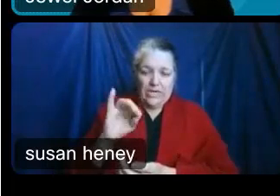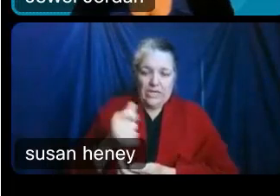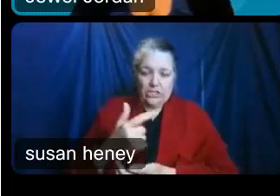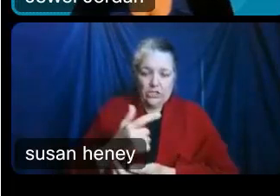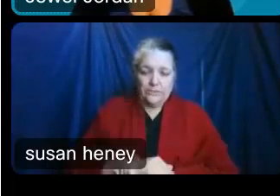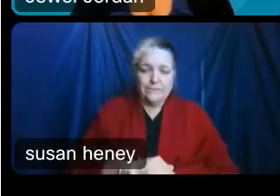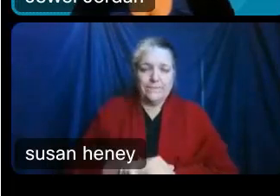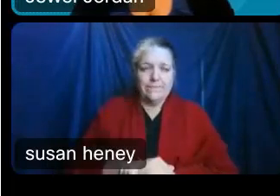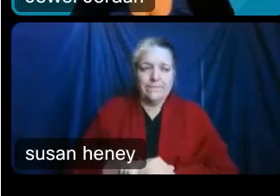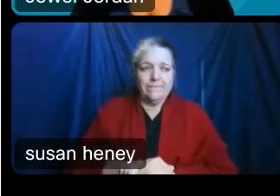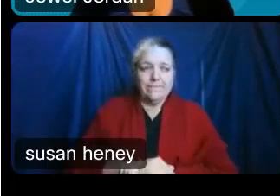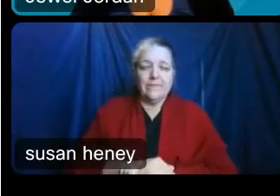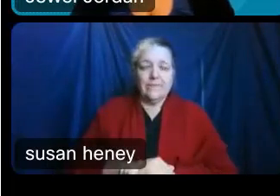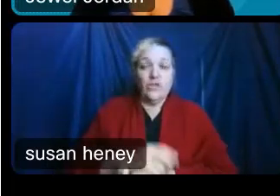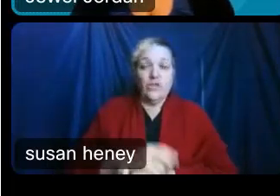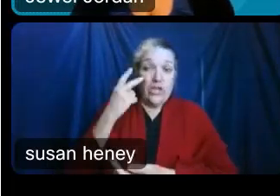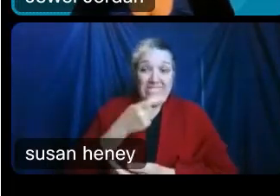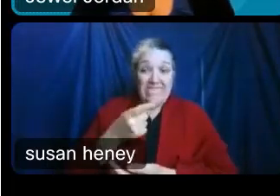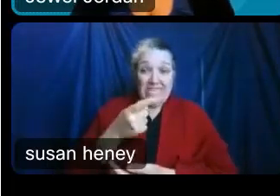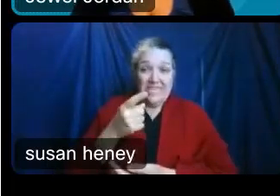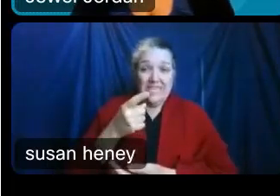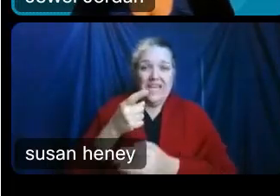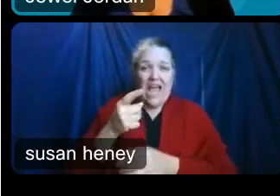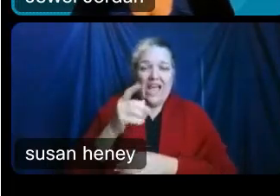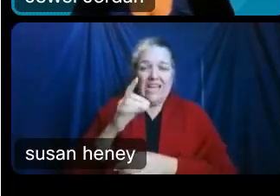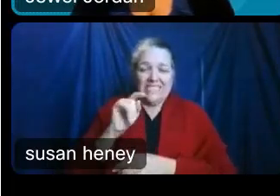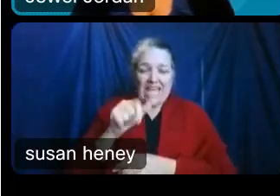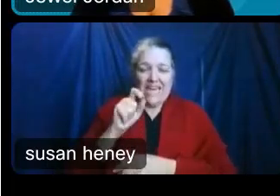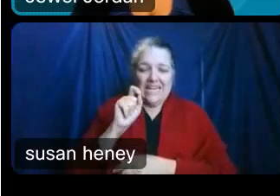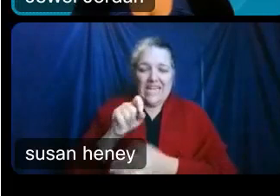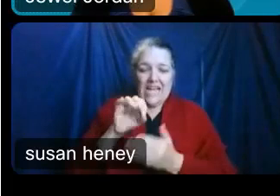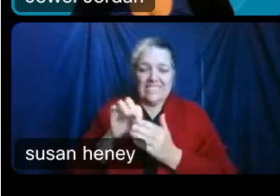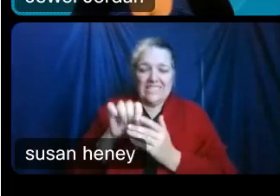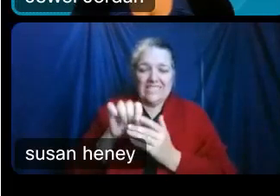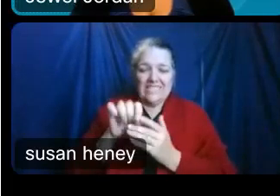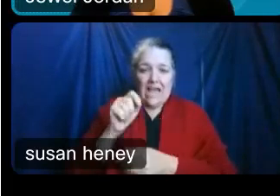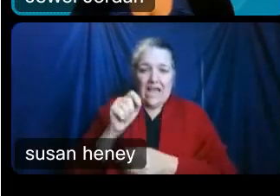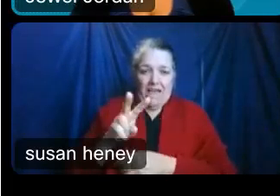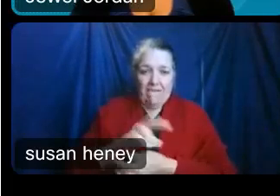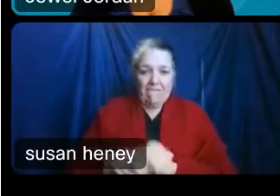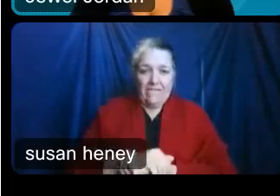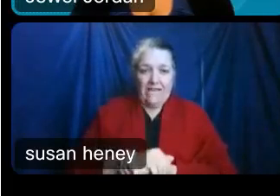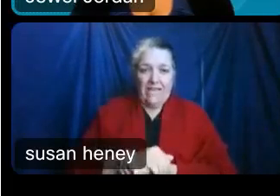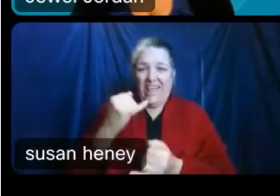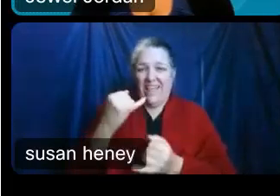is what's on data.census.gov right now, which is the last 5-year release, the '21 5-year